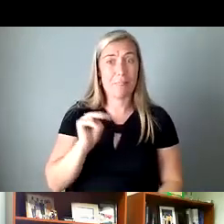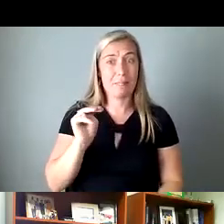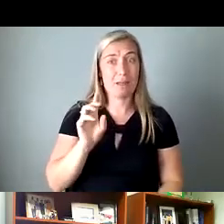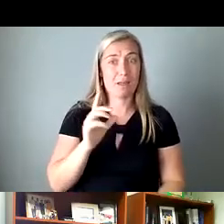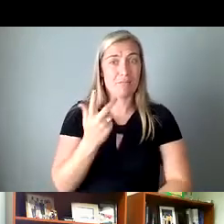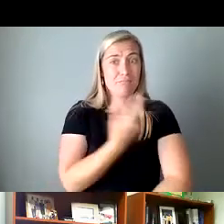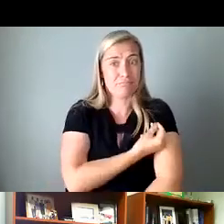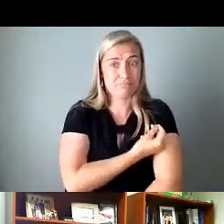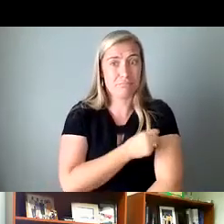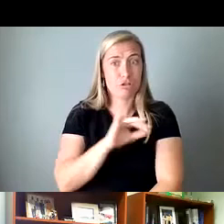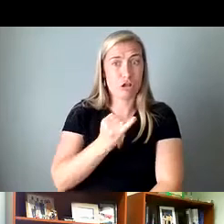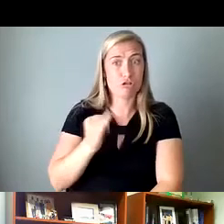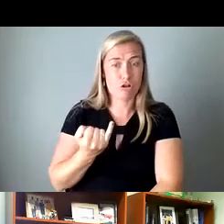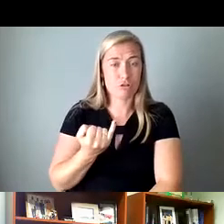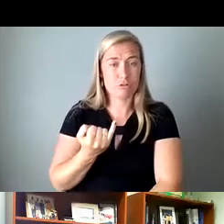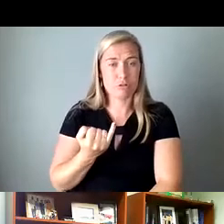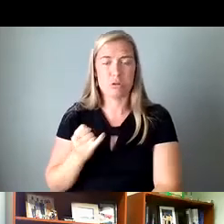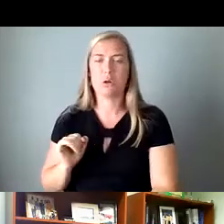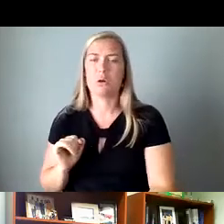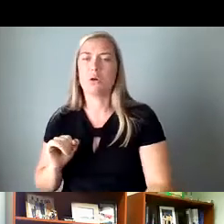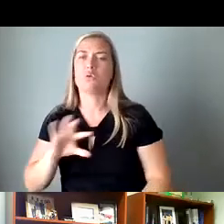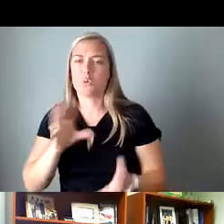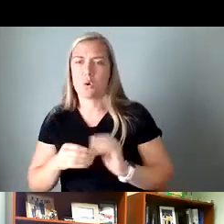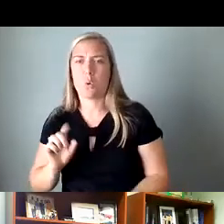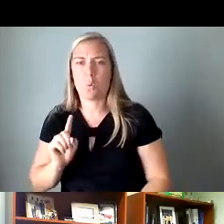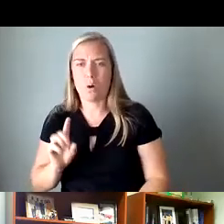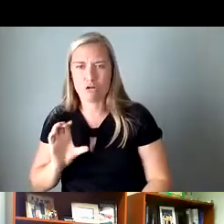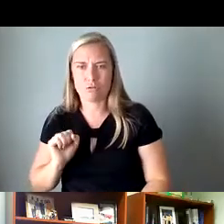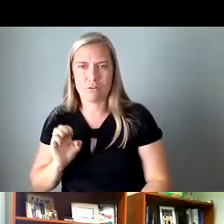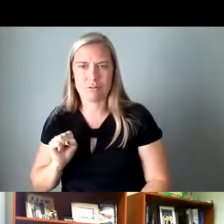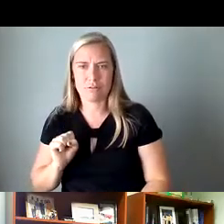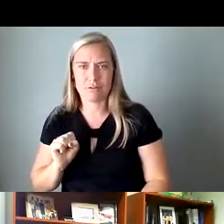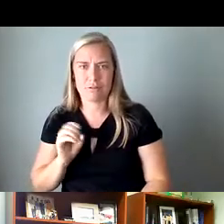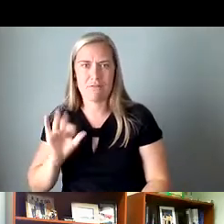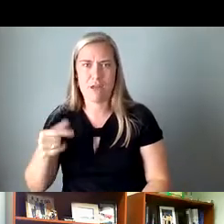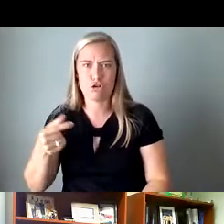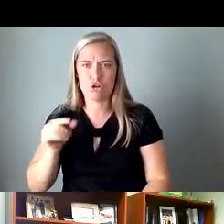they've only been about 100 cases many of which we have not been able to demonstrate actually are